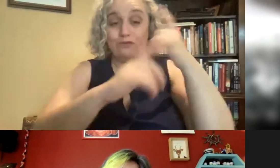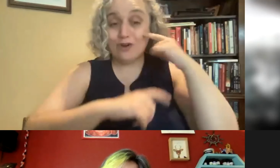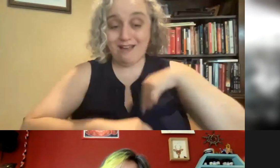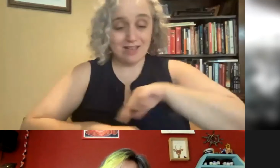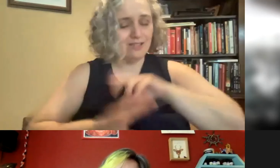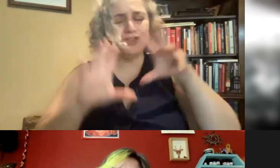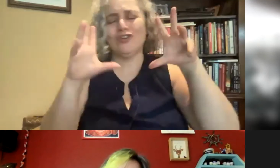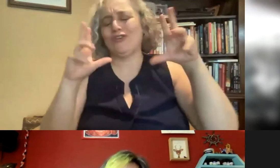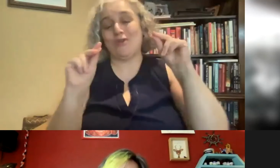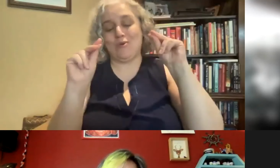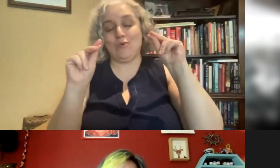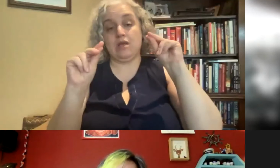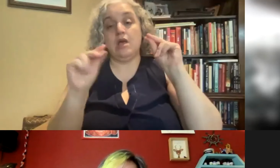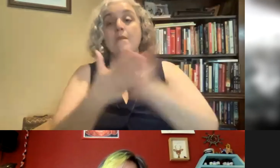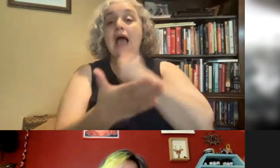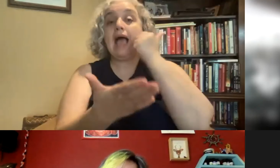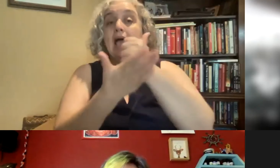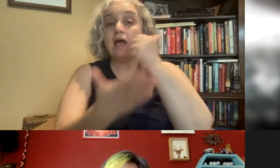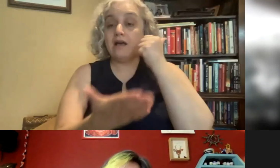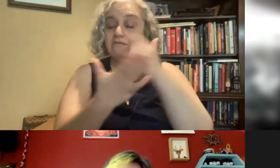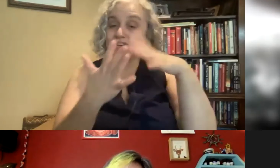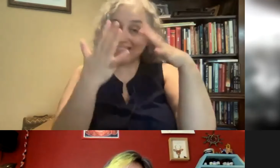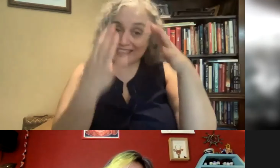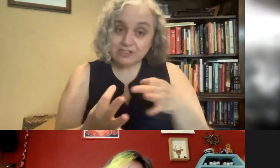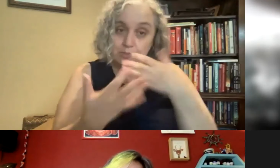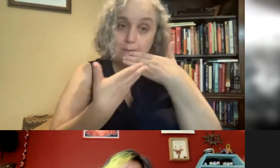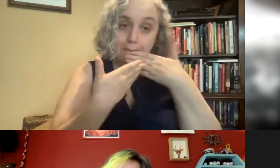It's that it's helping us make better decisions.